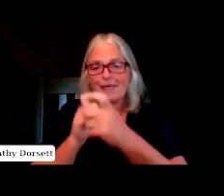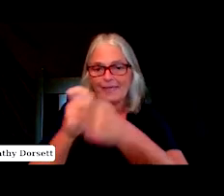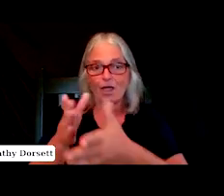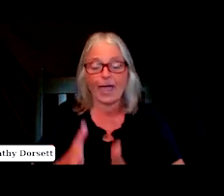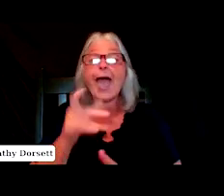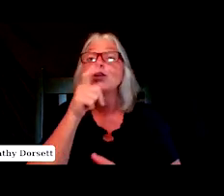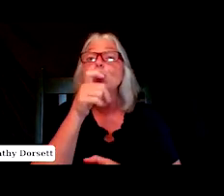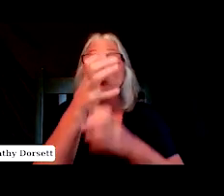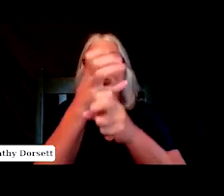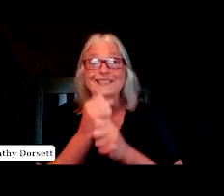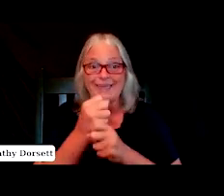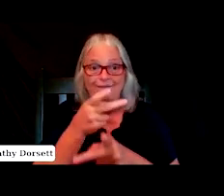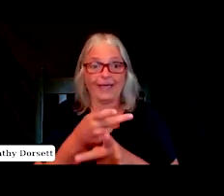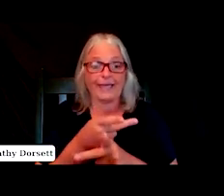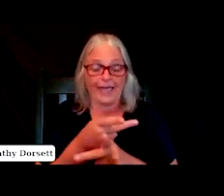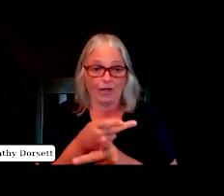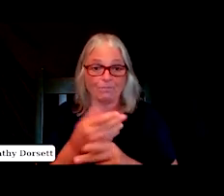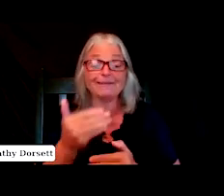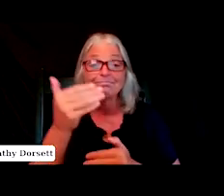Next slide, please.